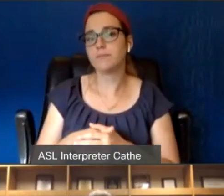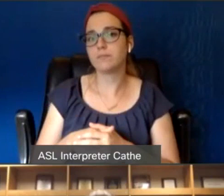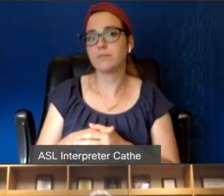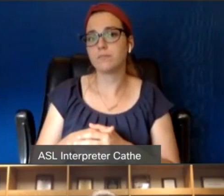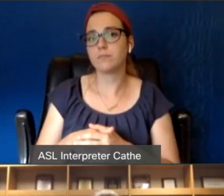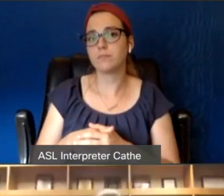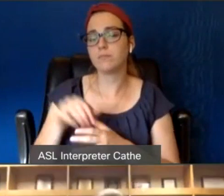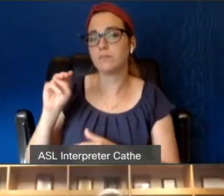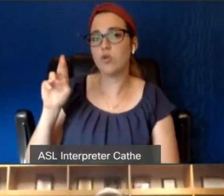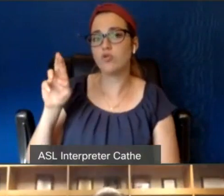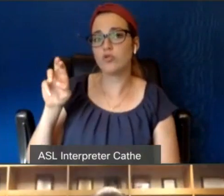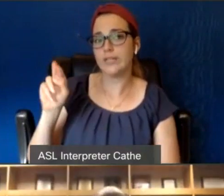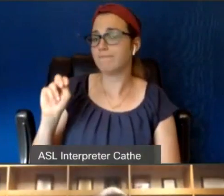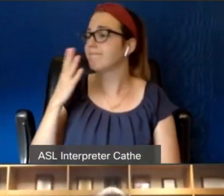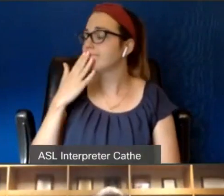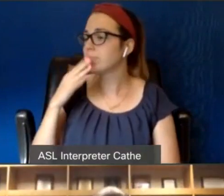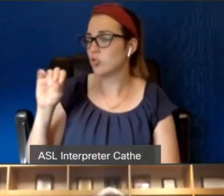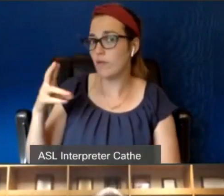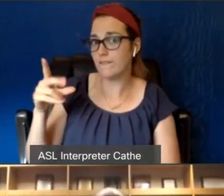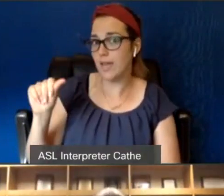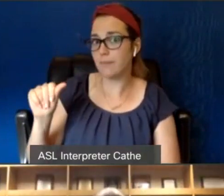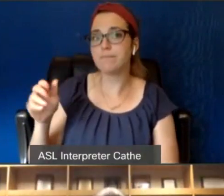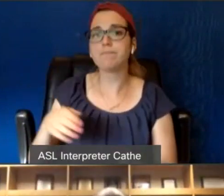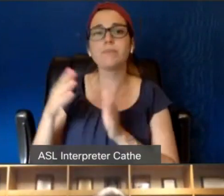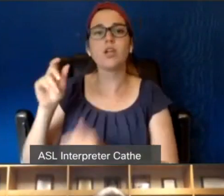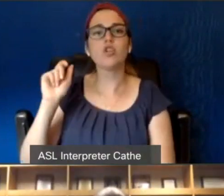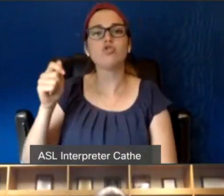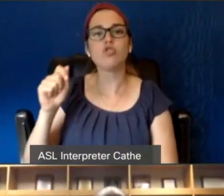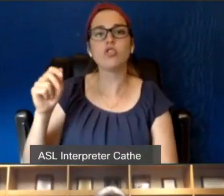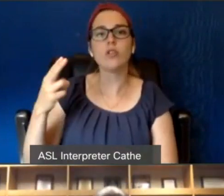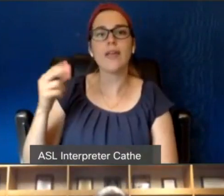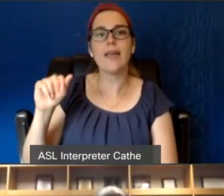Yeah. Judge Hannah talked about the importance of supportive